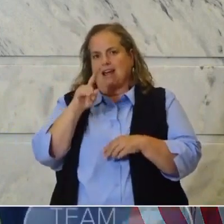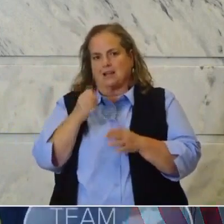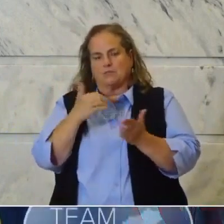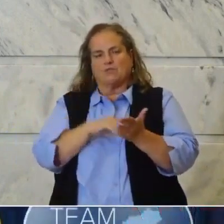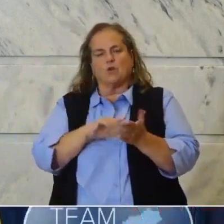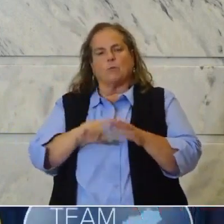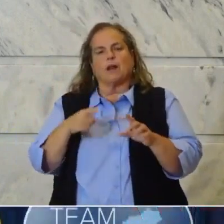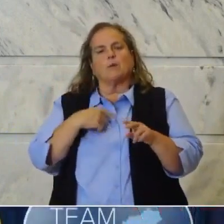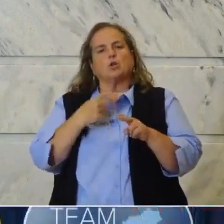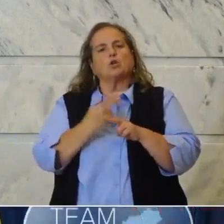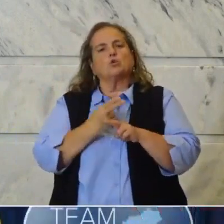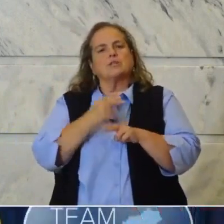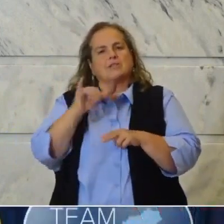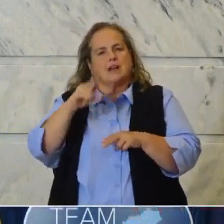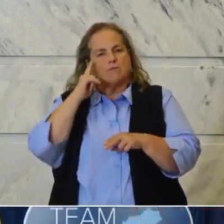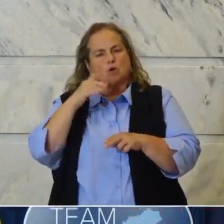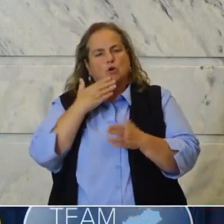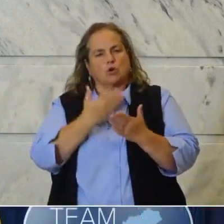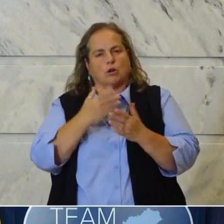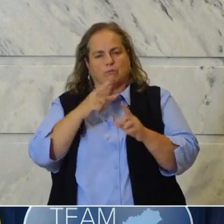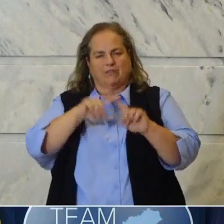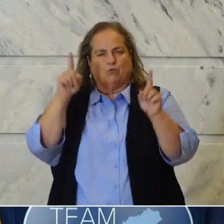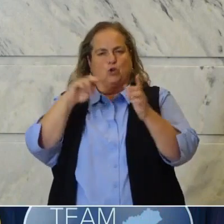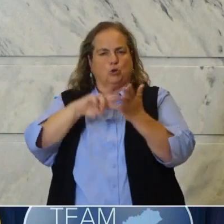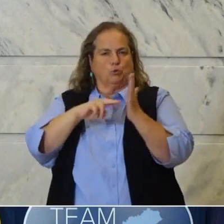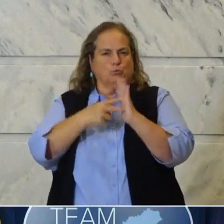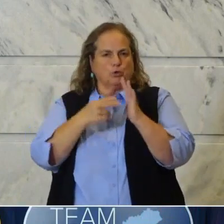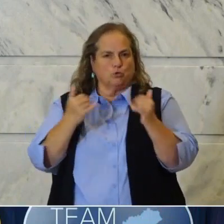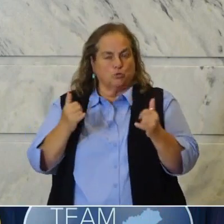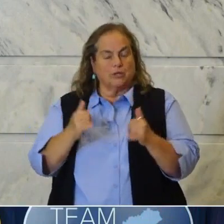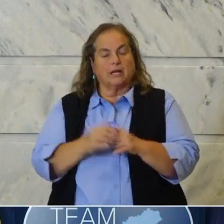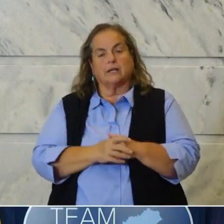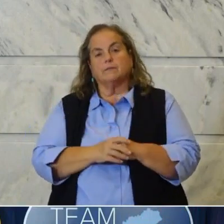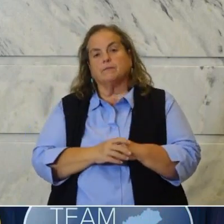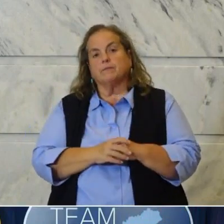here today on good evening or good afternoon. So this is one of those